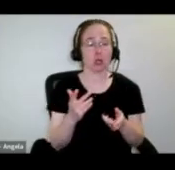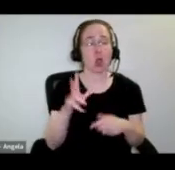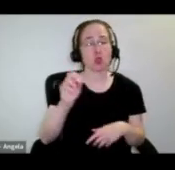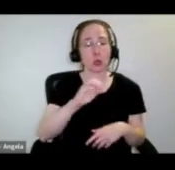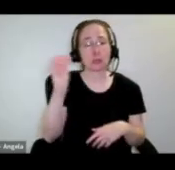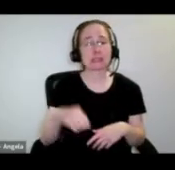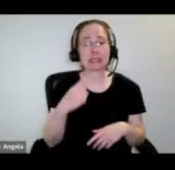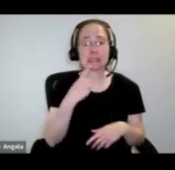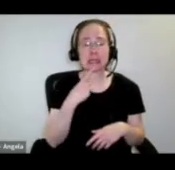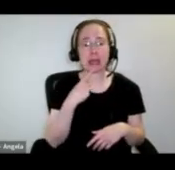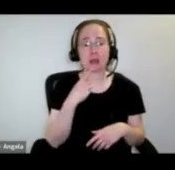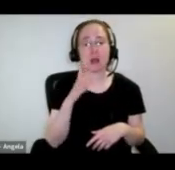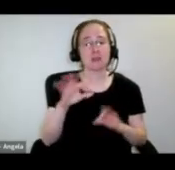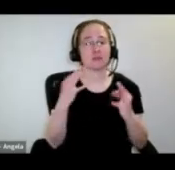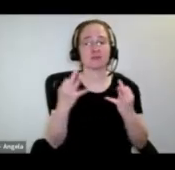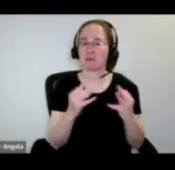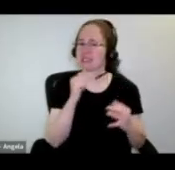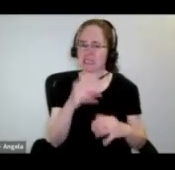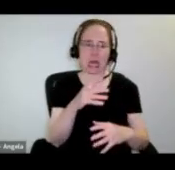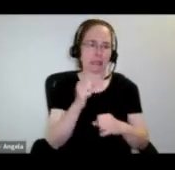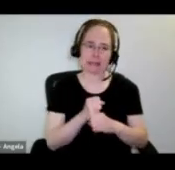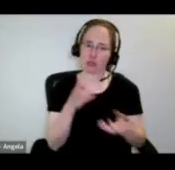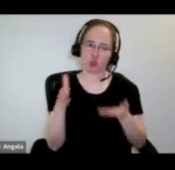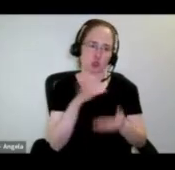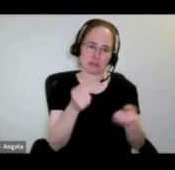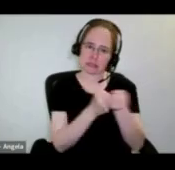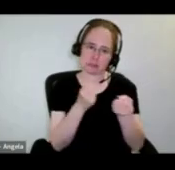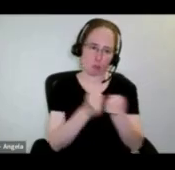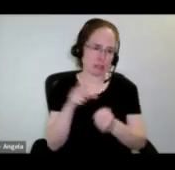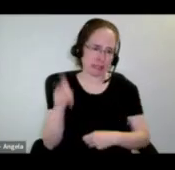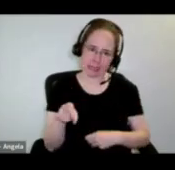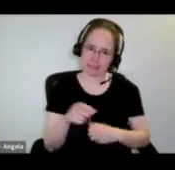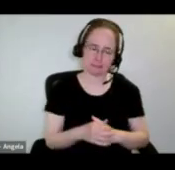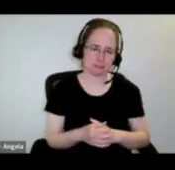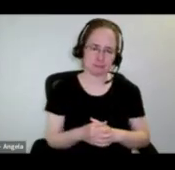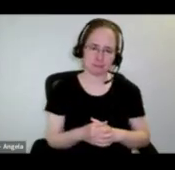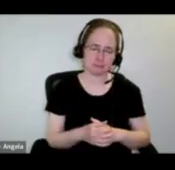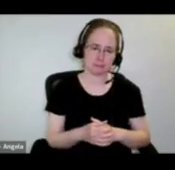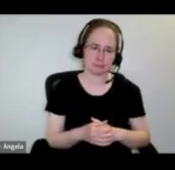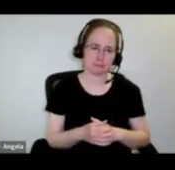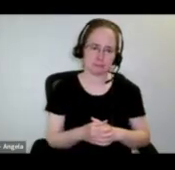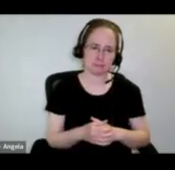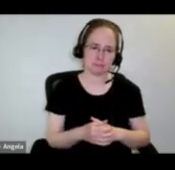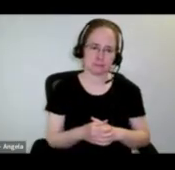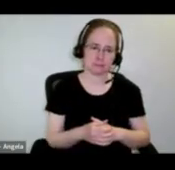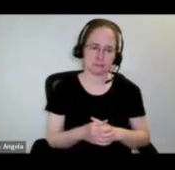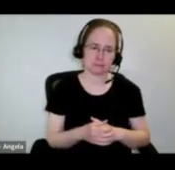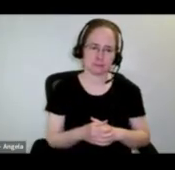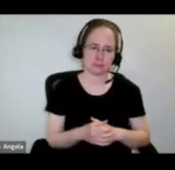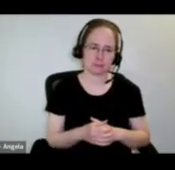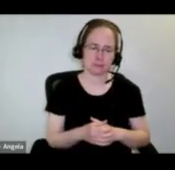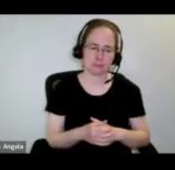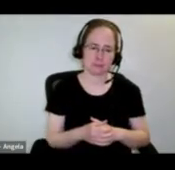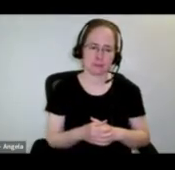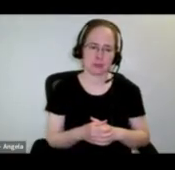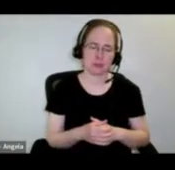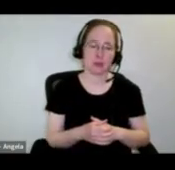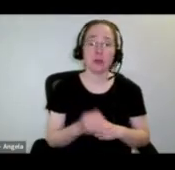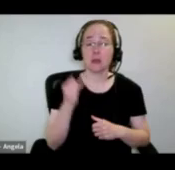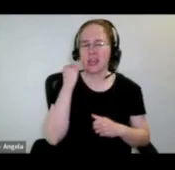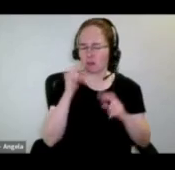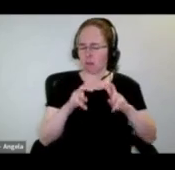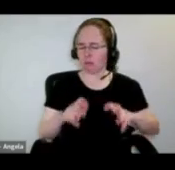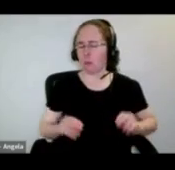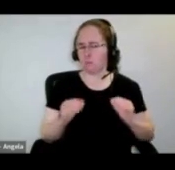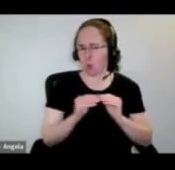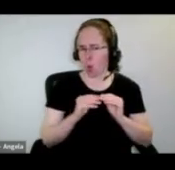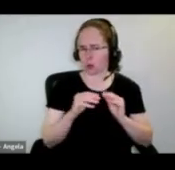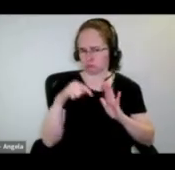Laura Vegas: Among those who do not have paid family caregiving, 30% of them say that their family member does not get all the services and supports that they receive.